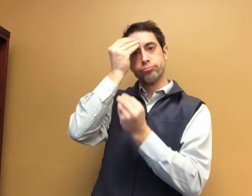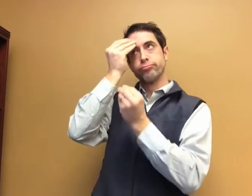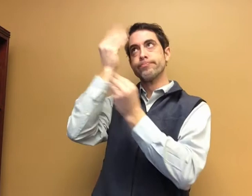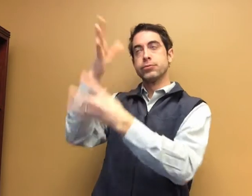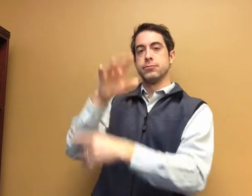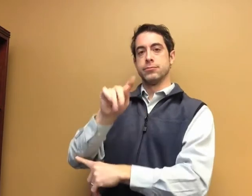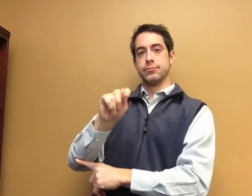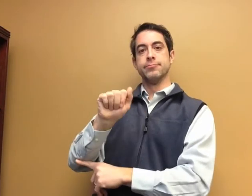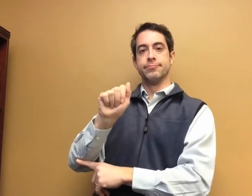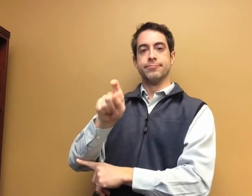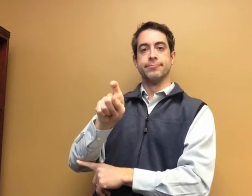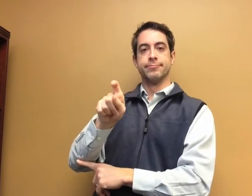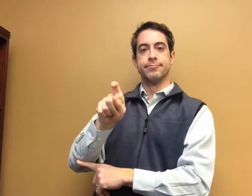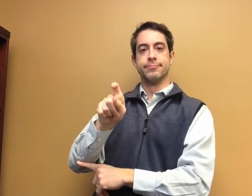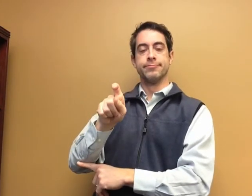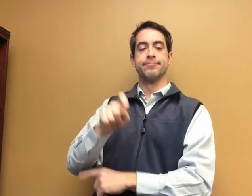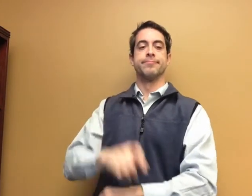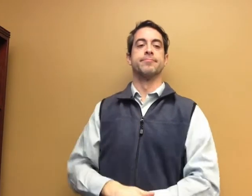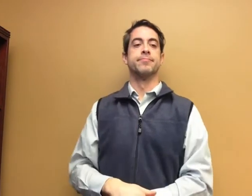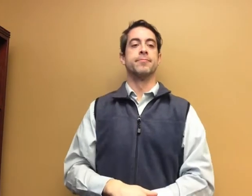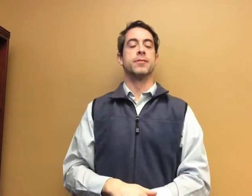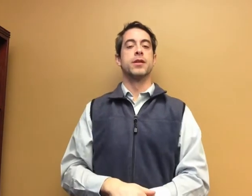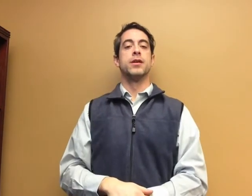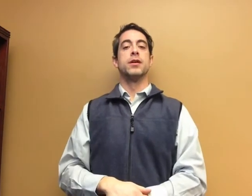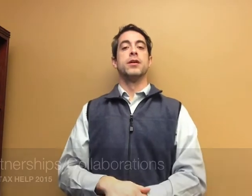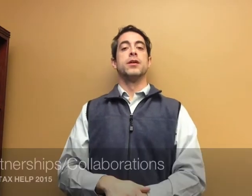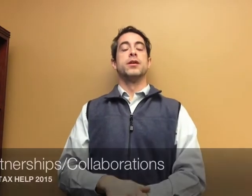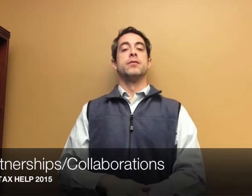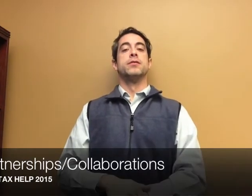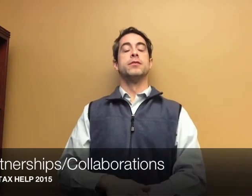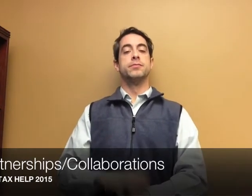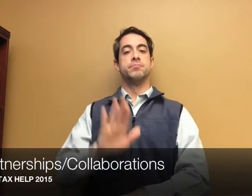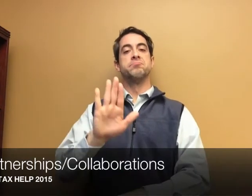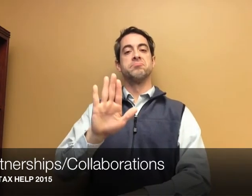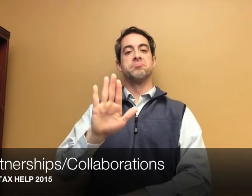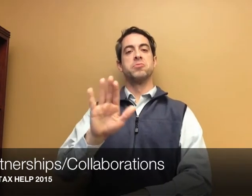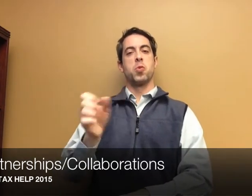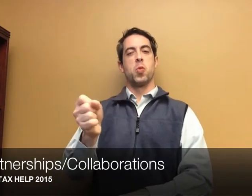in your taxes. Now we will